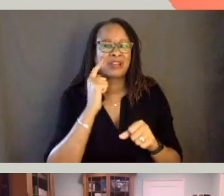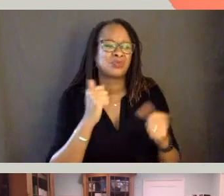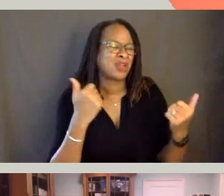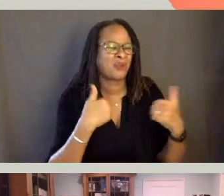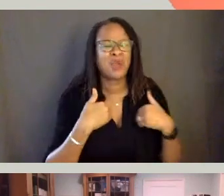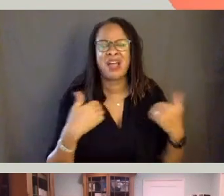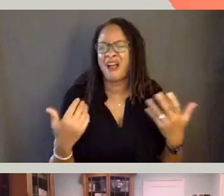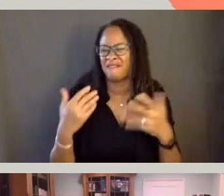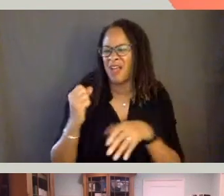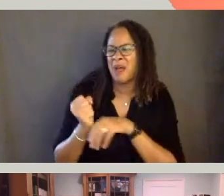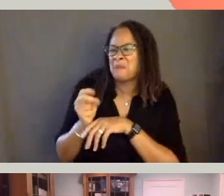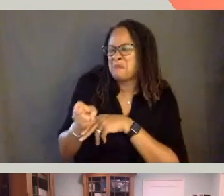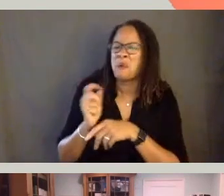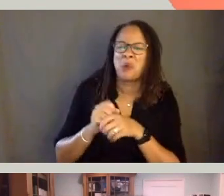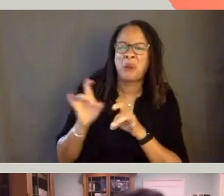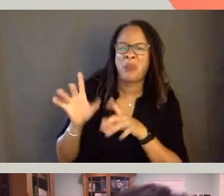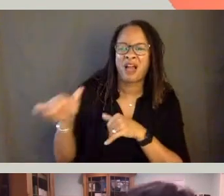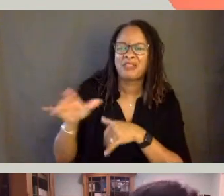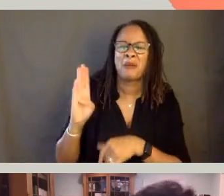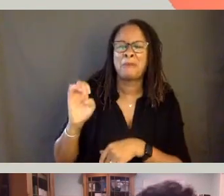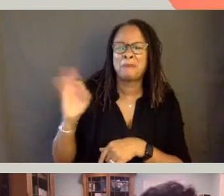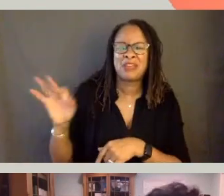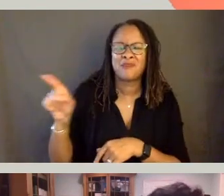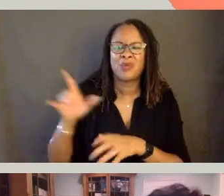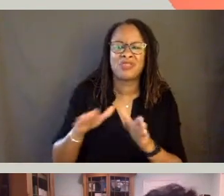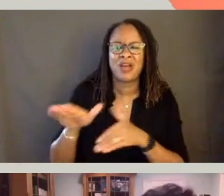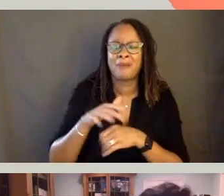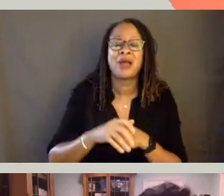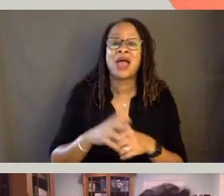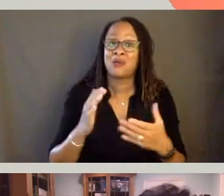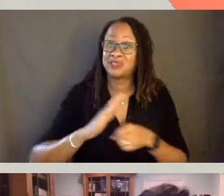So there is that kind of like tension also that sometimes happen.